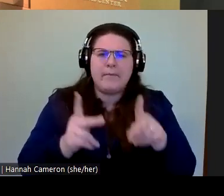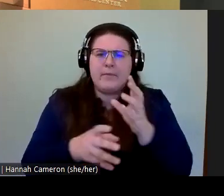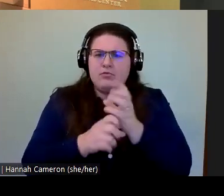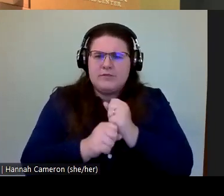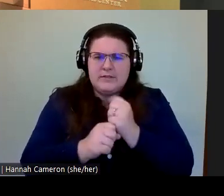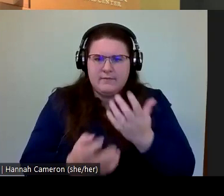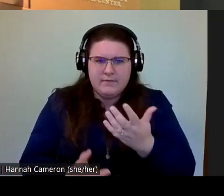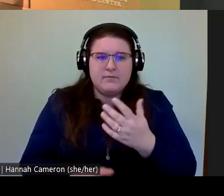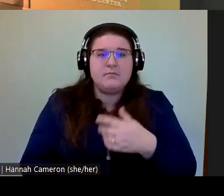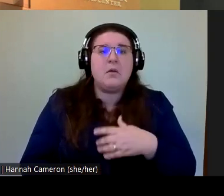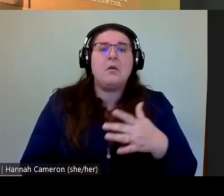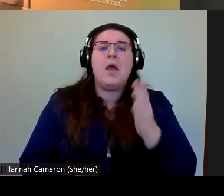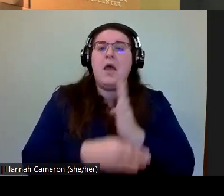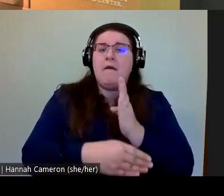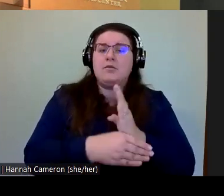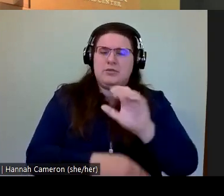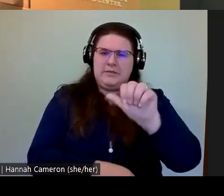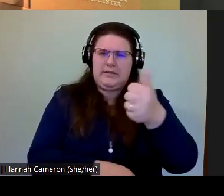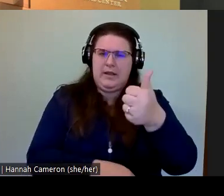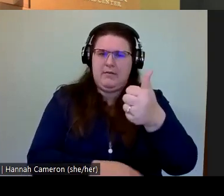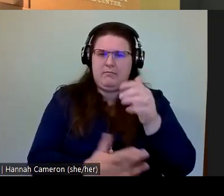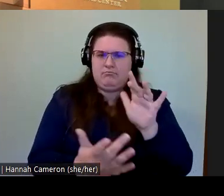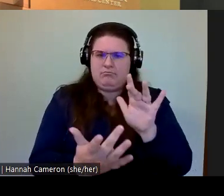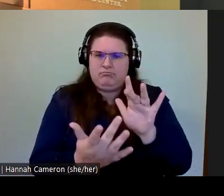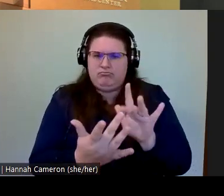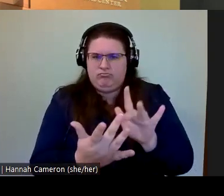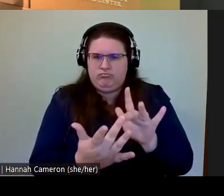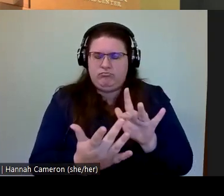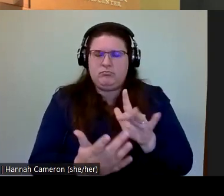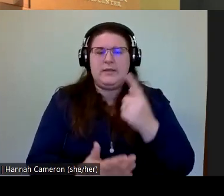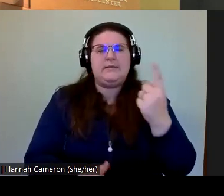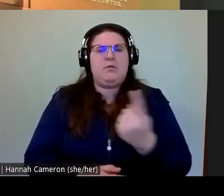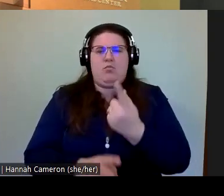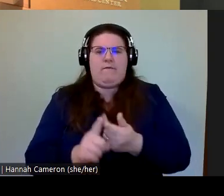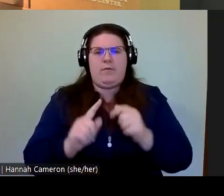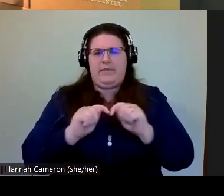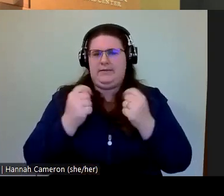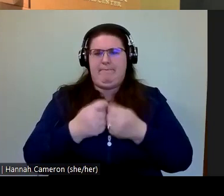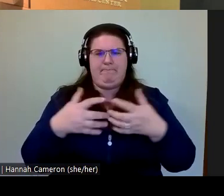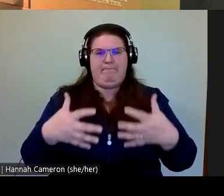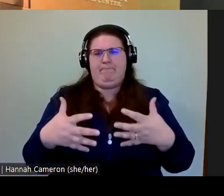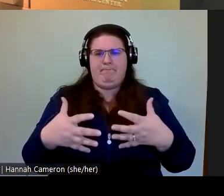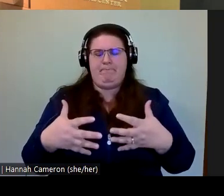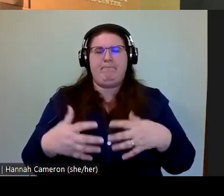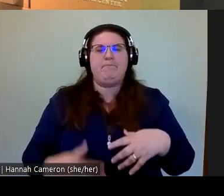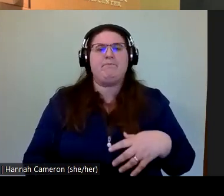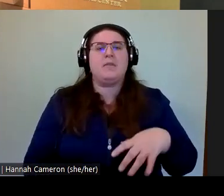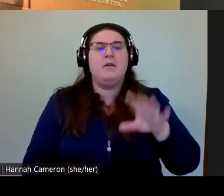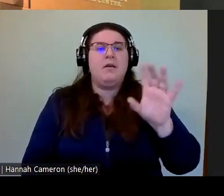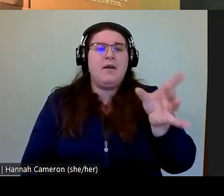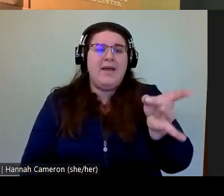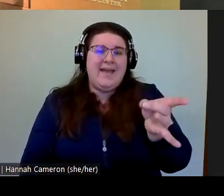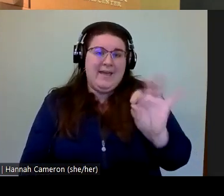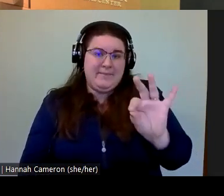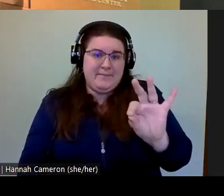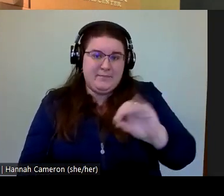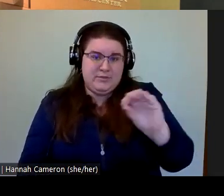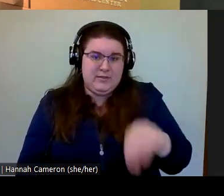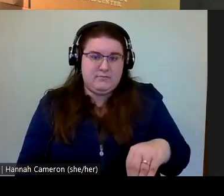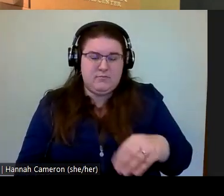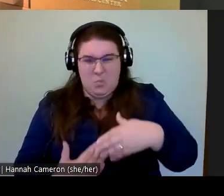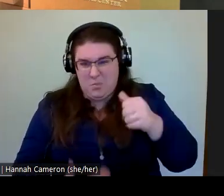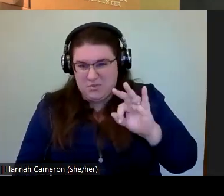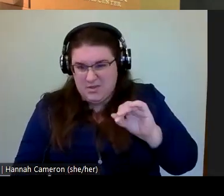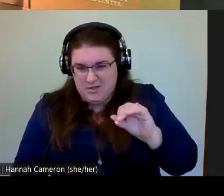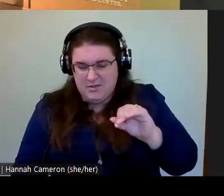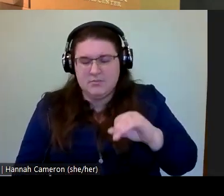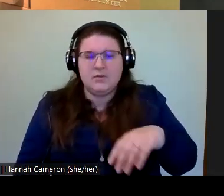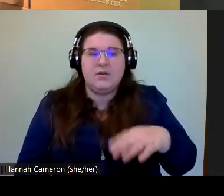contacts uh with somebody from our team uh 90% 89% almost 90% of the patients uh stayed in care